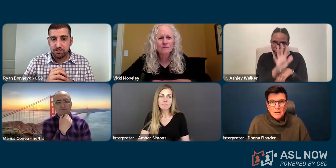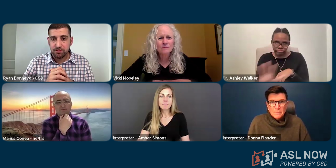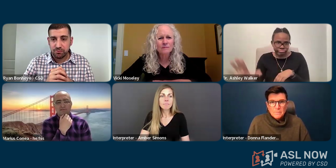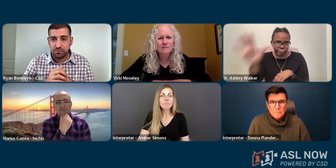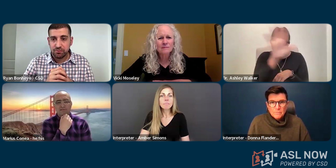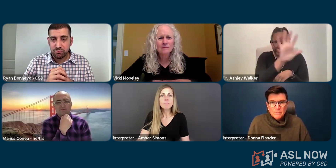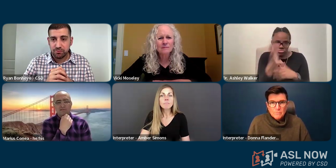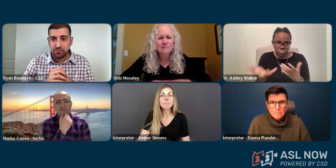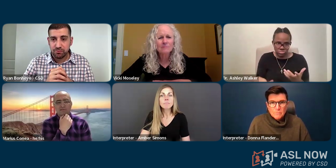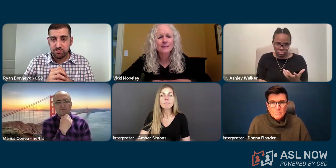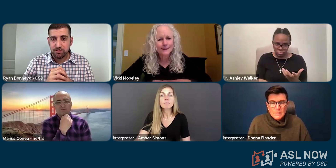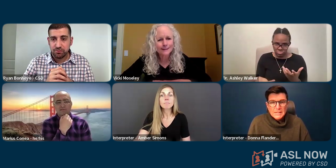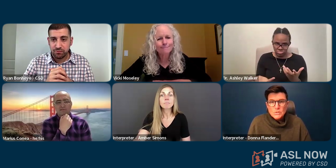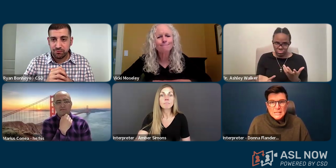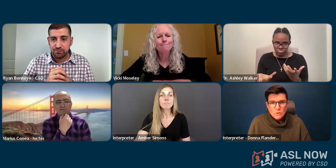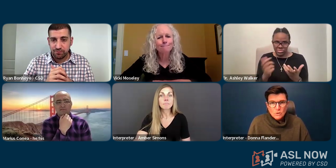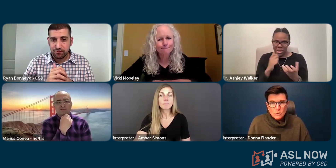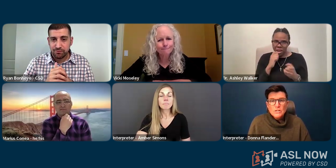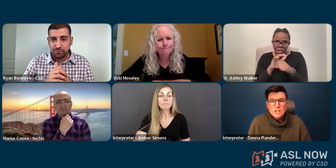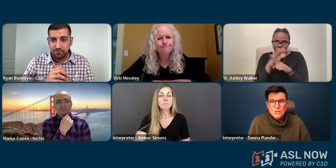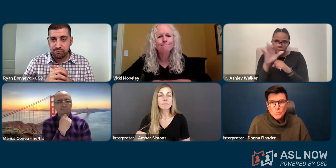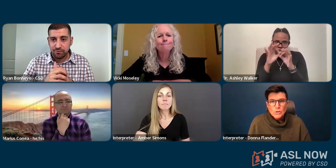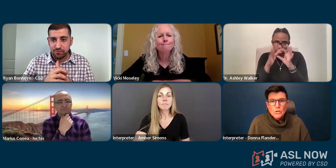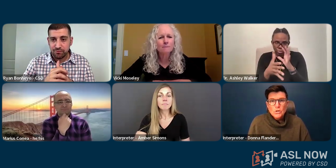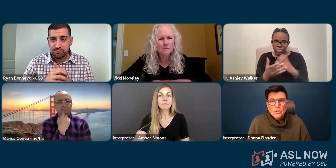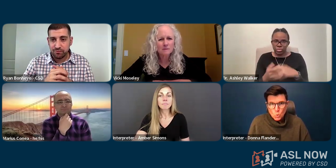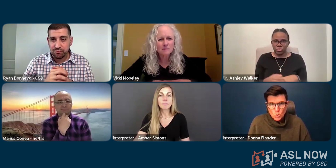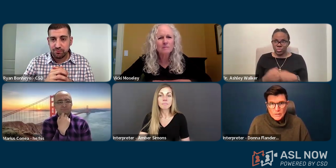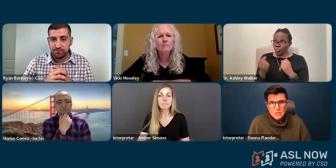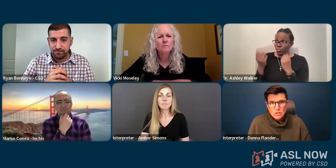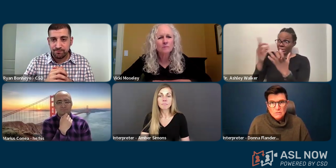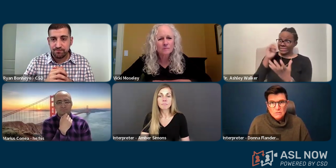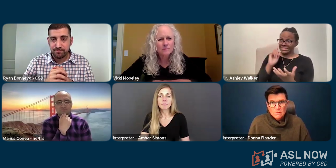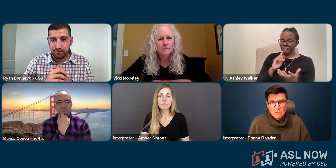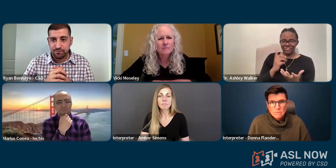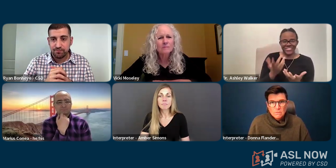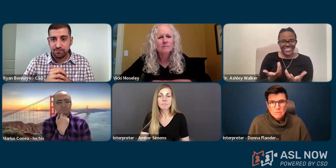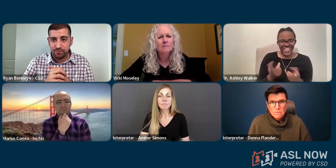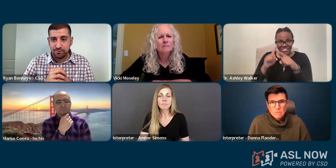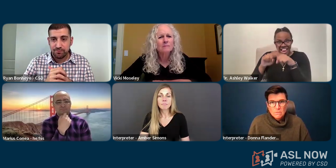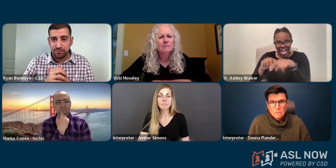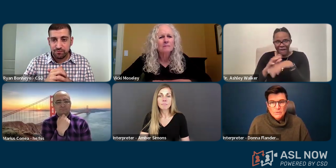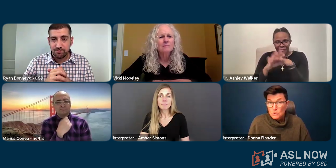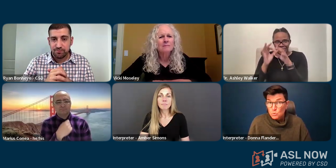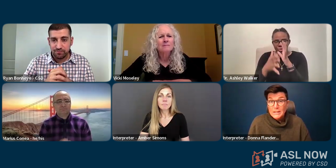It's no secret there is an interpreter shortage. There's